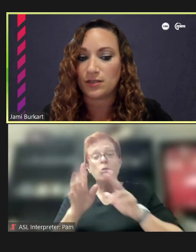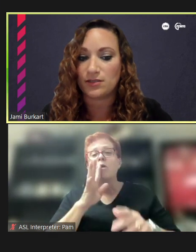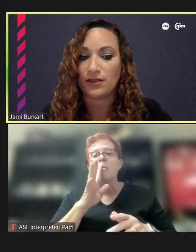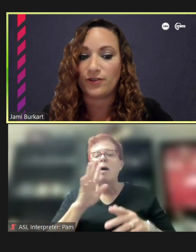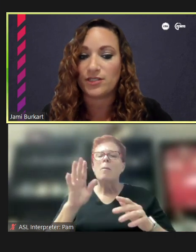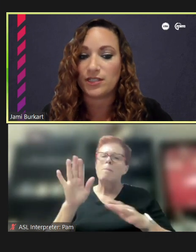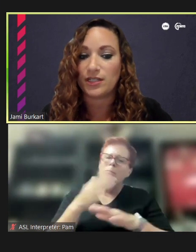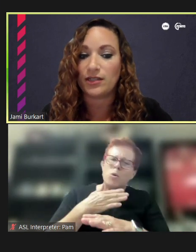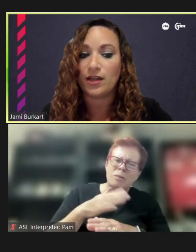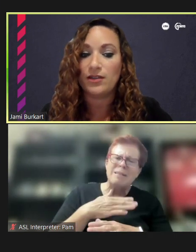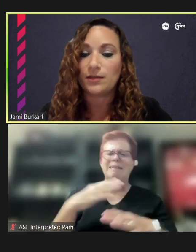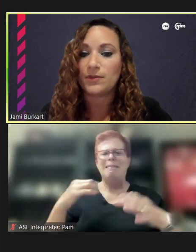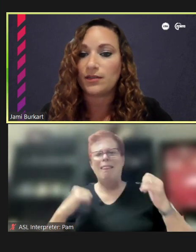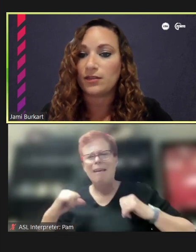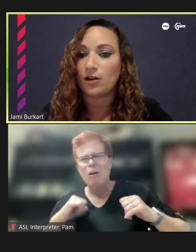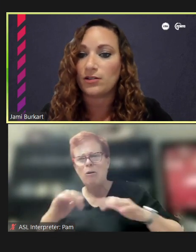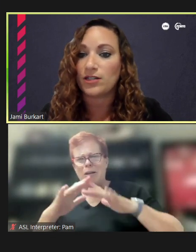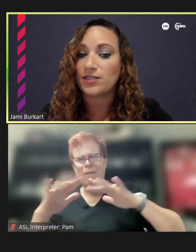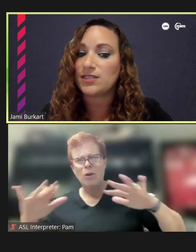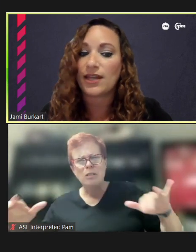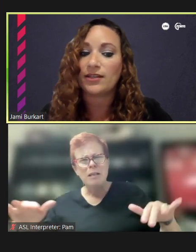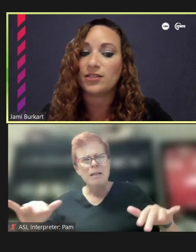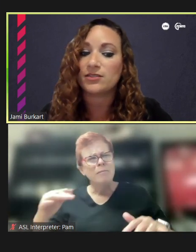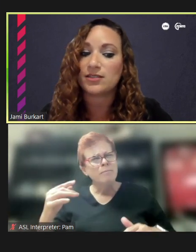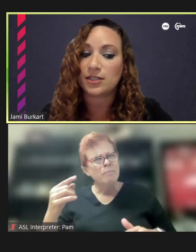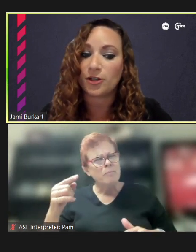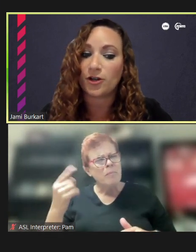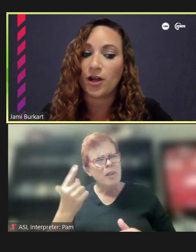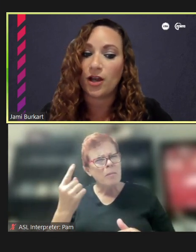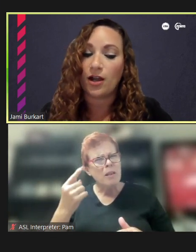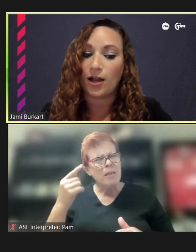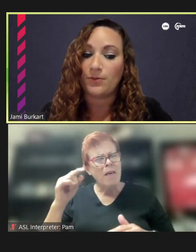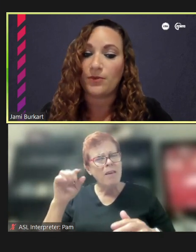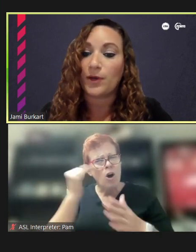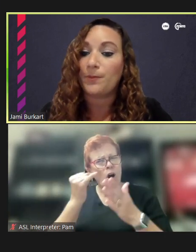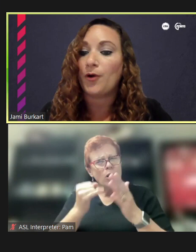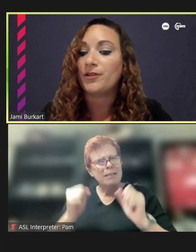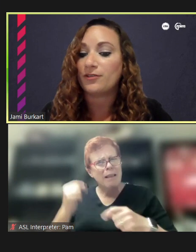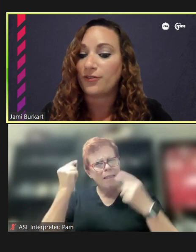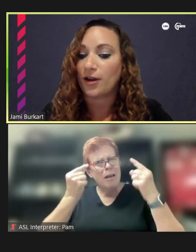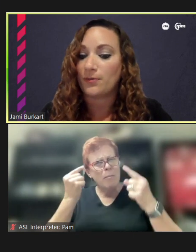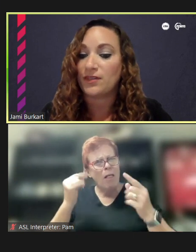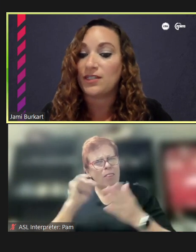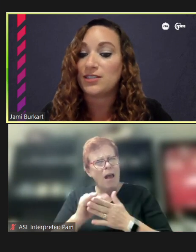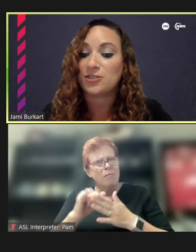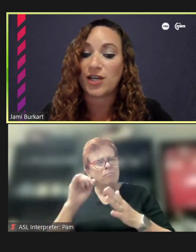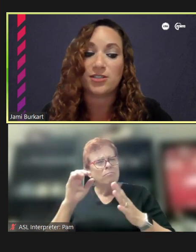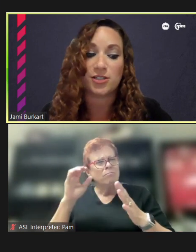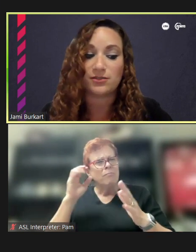and the diversity? Something that the artists can consider when pulling from these suggestions?